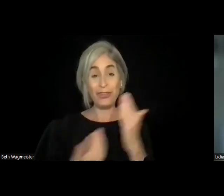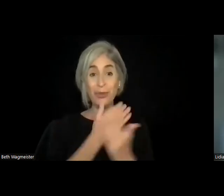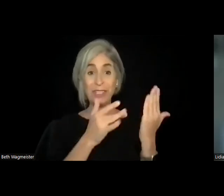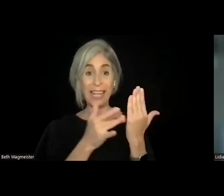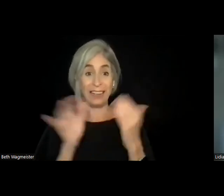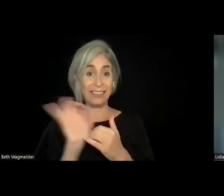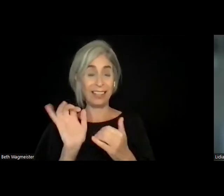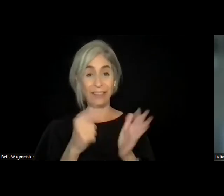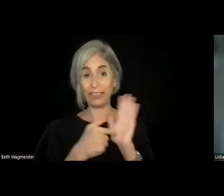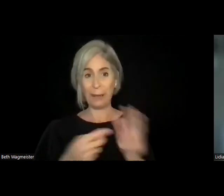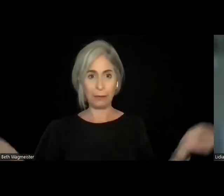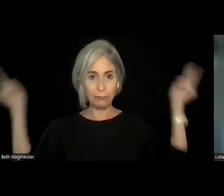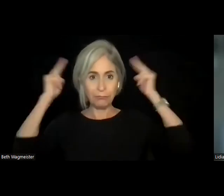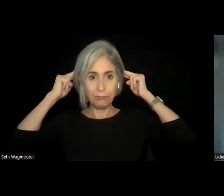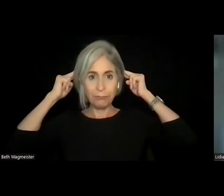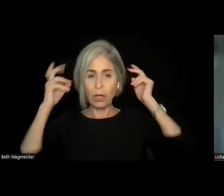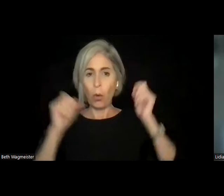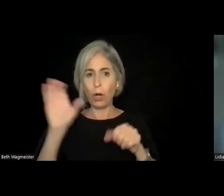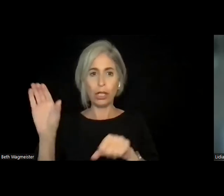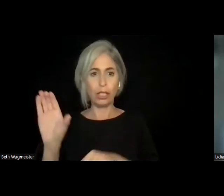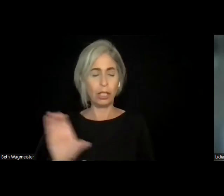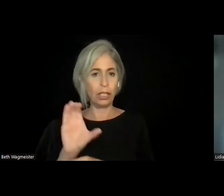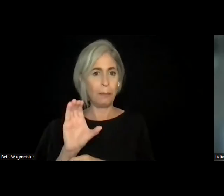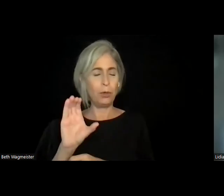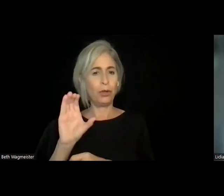some people, they may be actually managed very well with